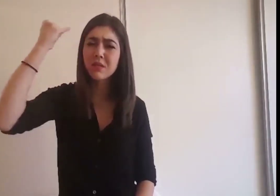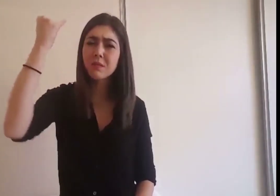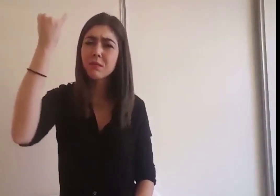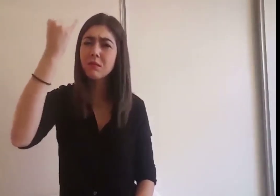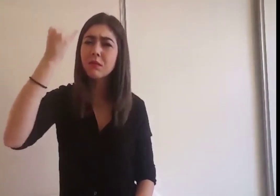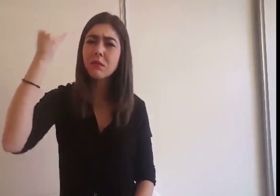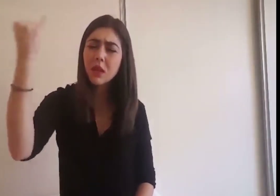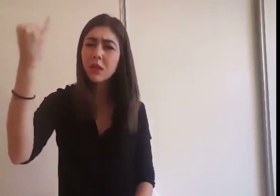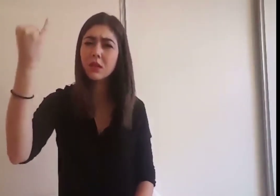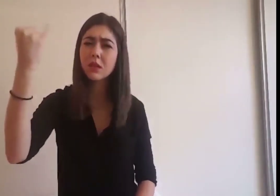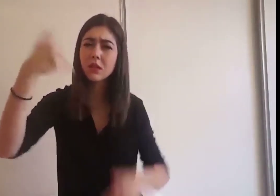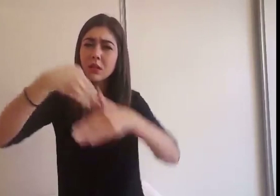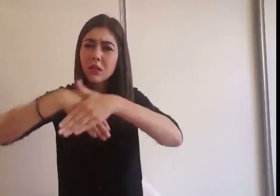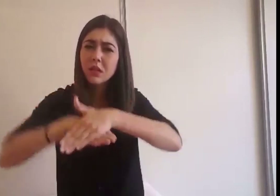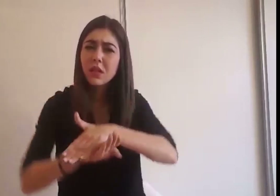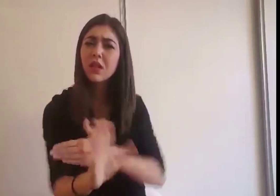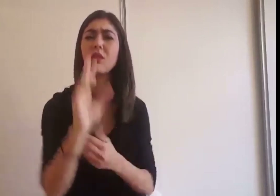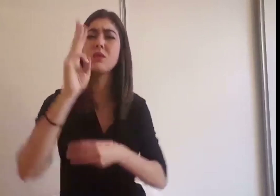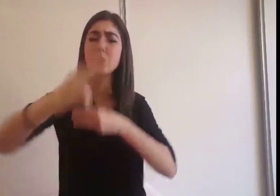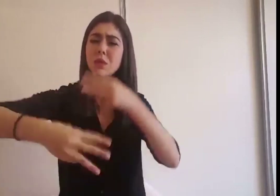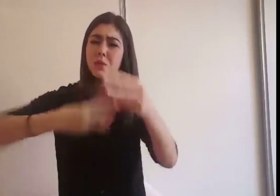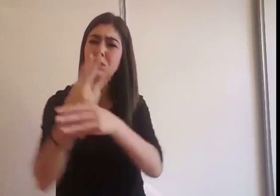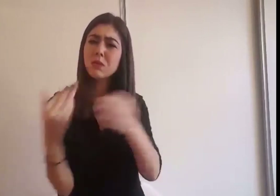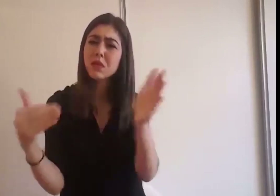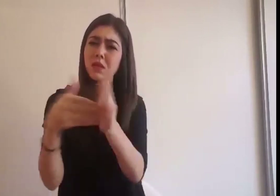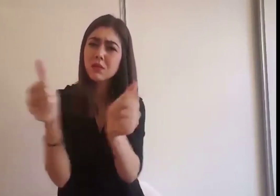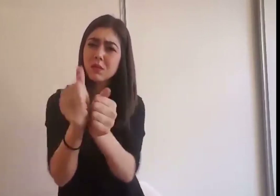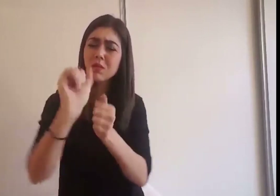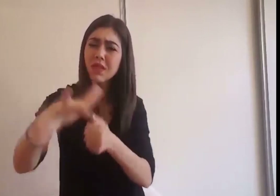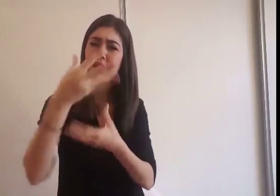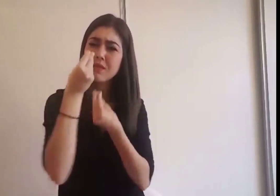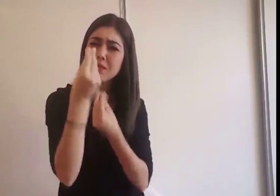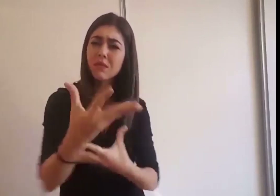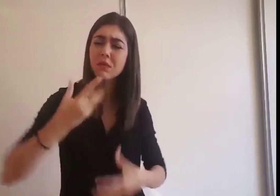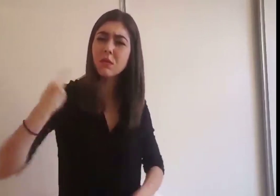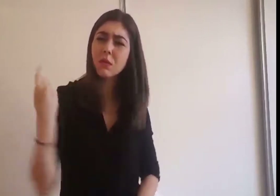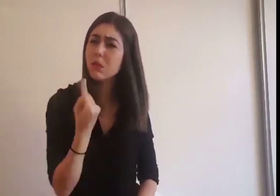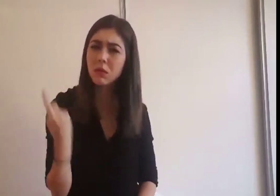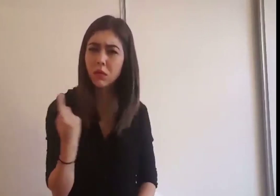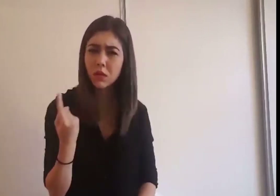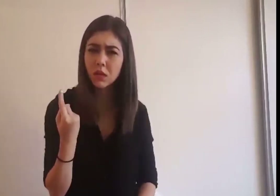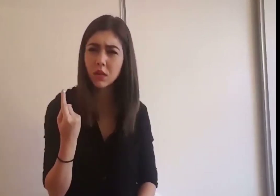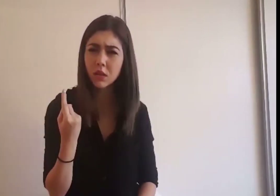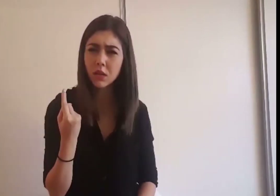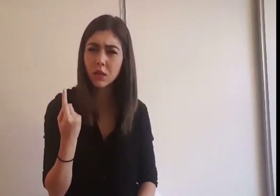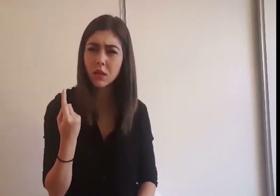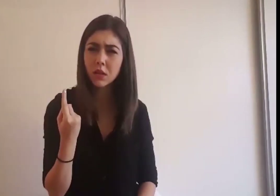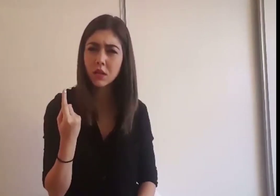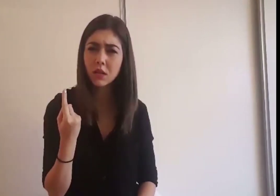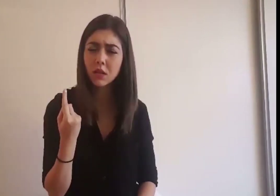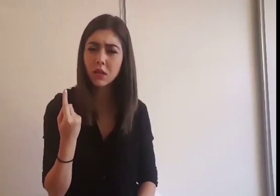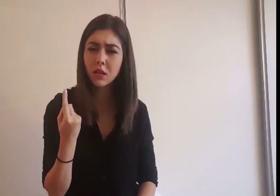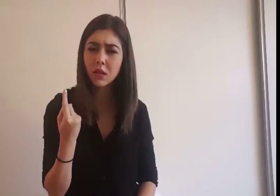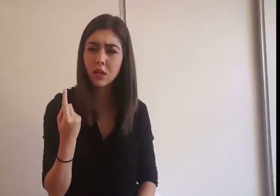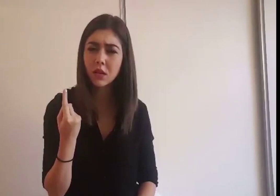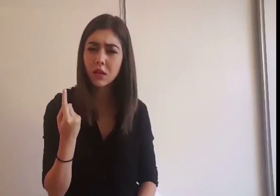Imagine stepping back into the world with only that information.